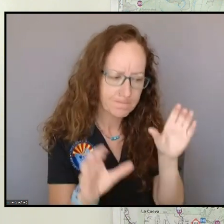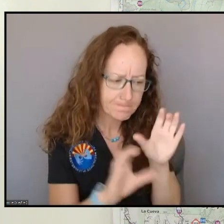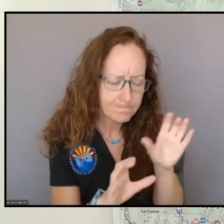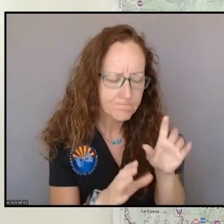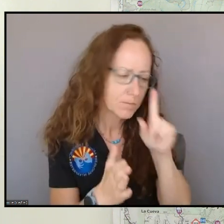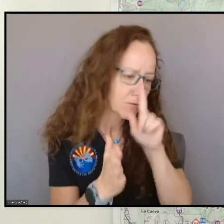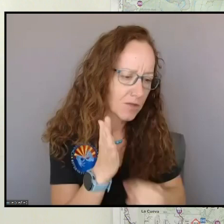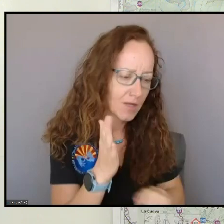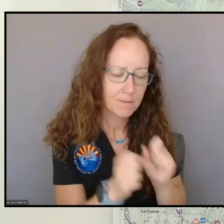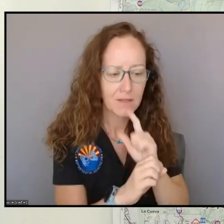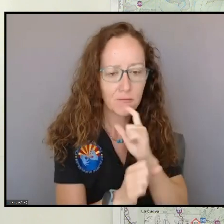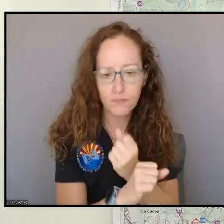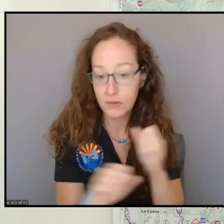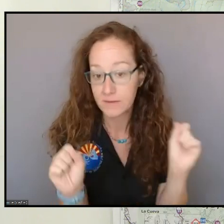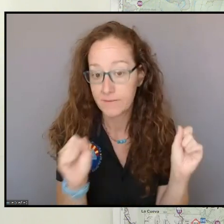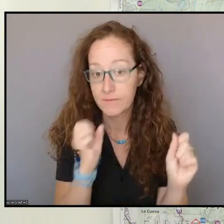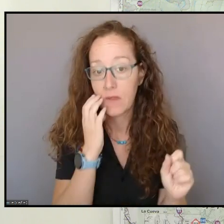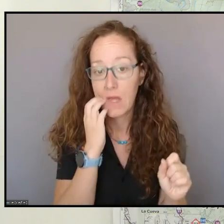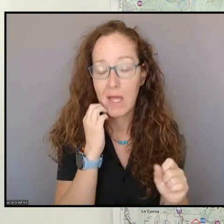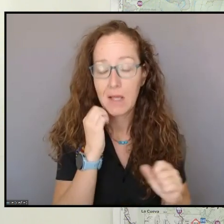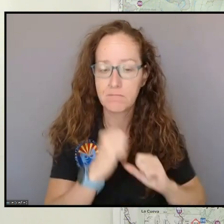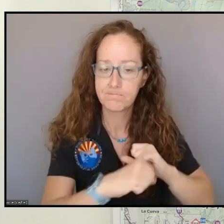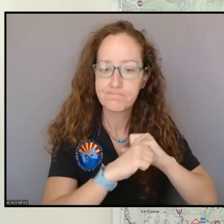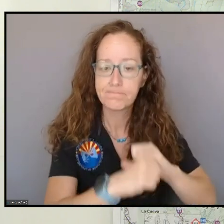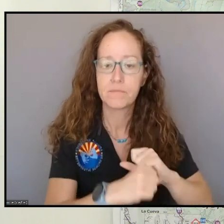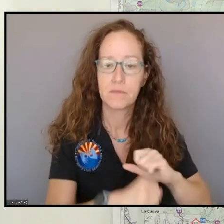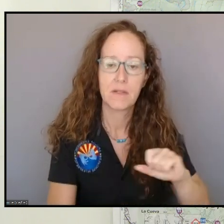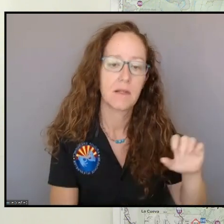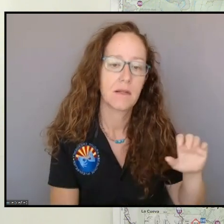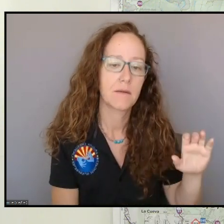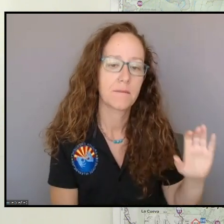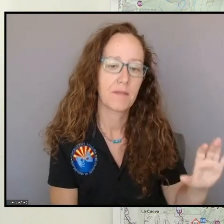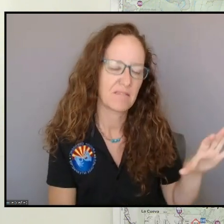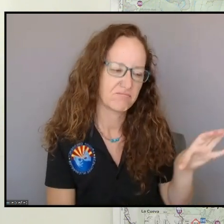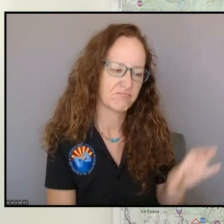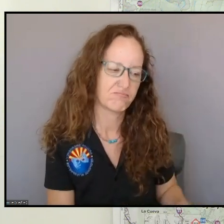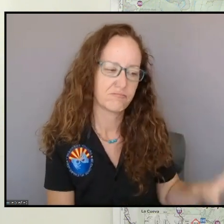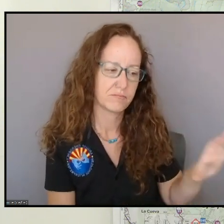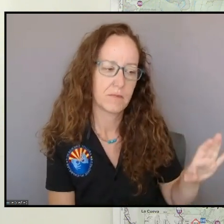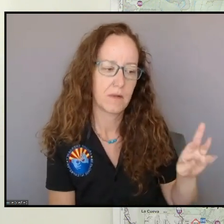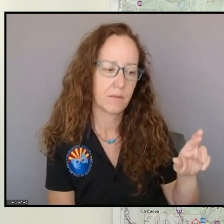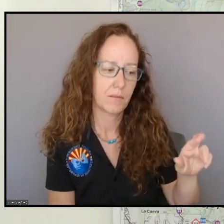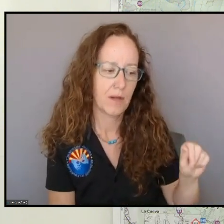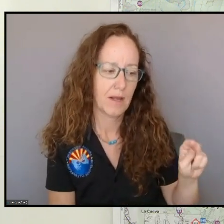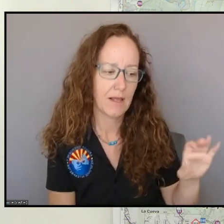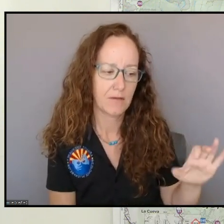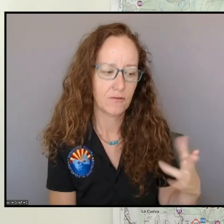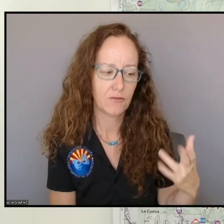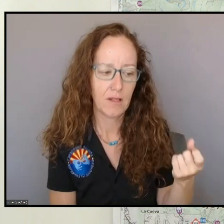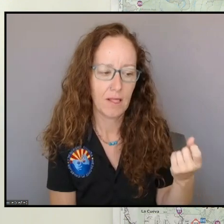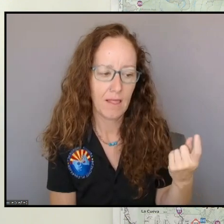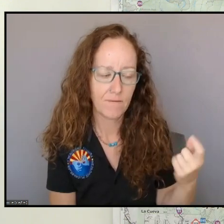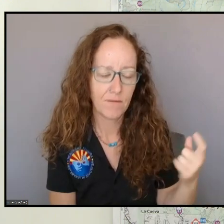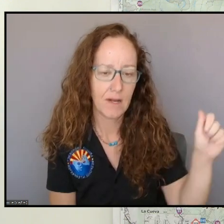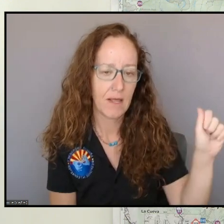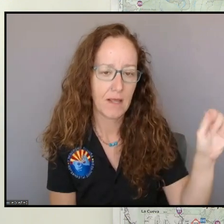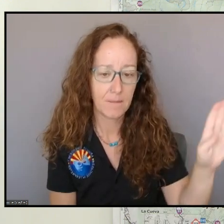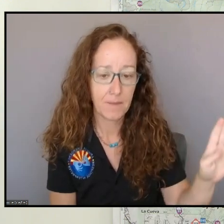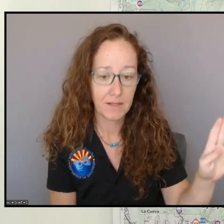so that's that's Branch 11, Divisions Alpha/Bravo and our two repair groups. Coming over into Branch 15, the Lower Colonias,